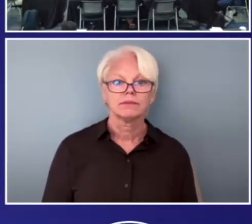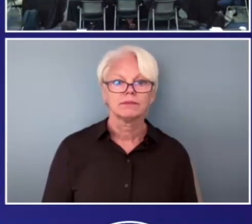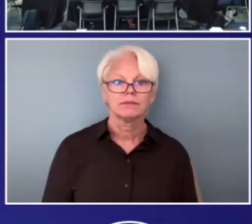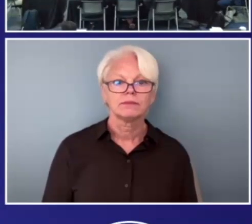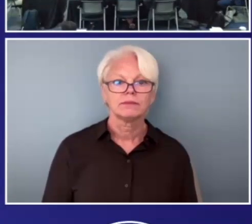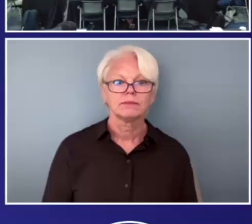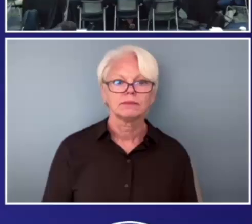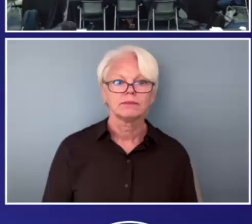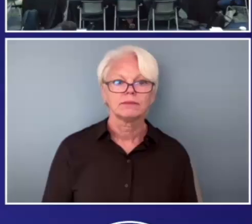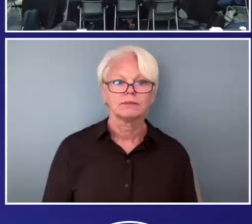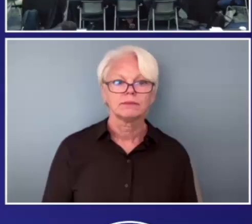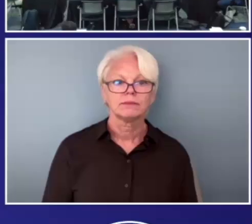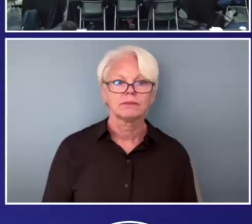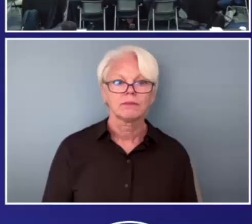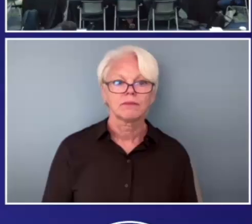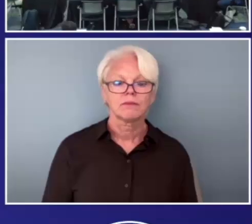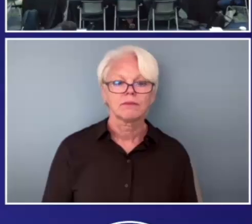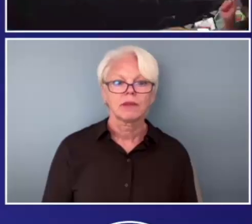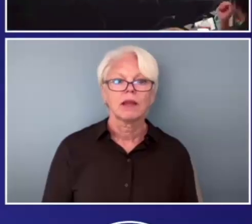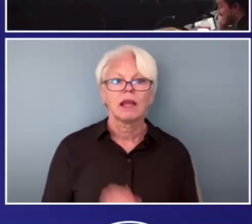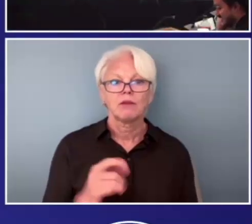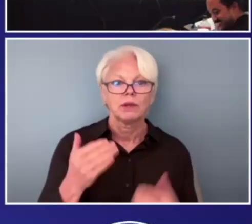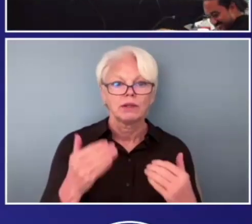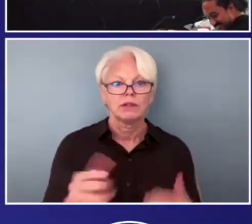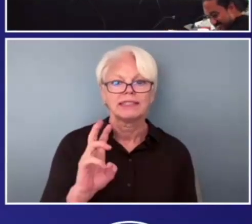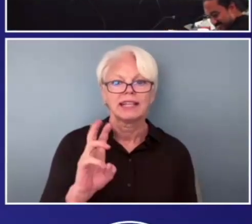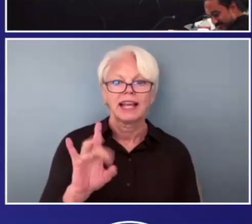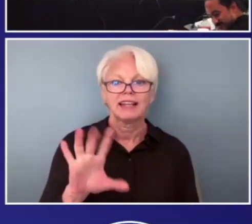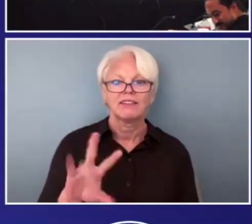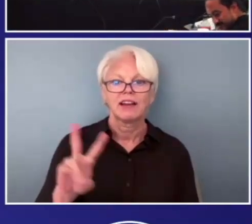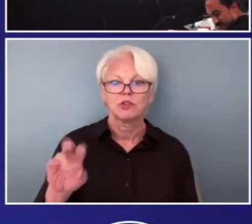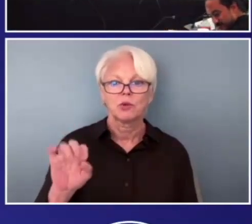If we could go on to 685.205, forbearance.